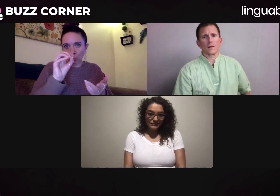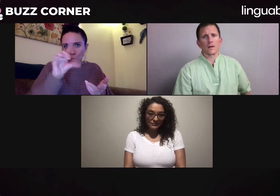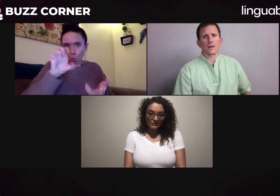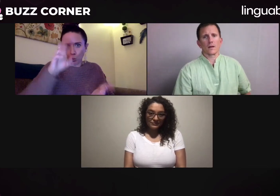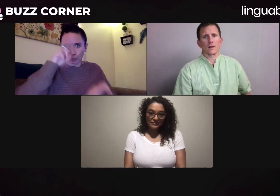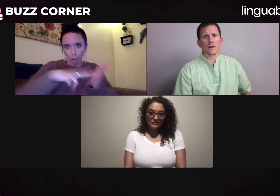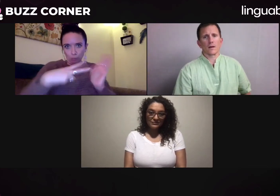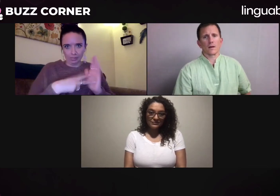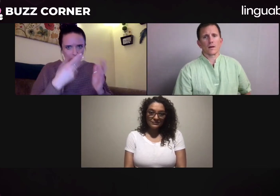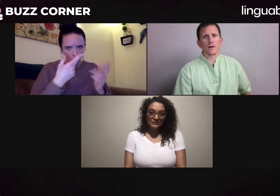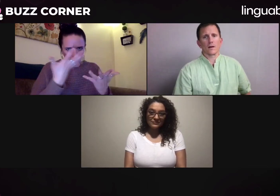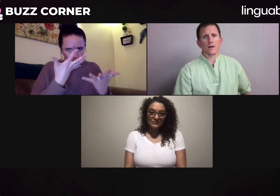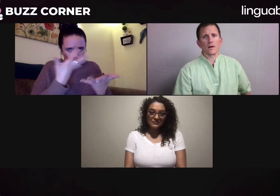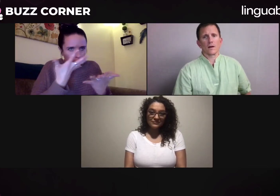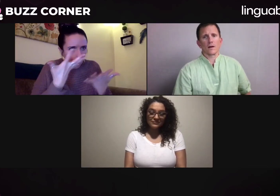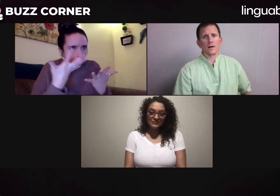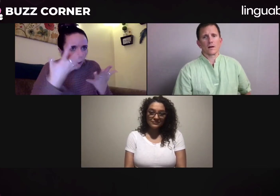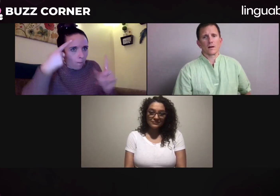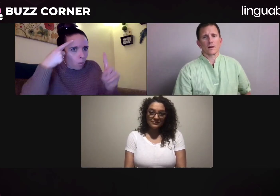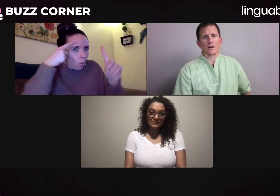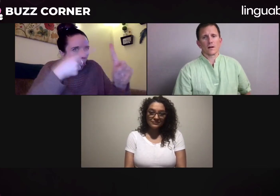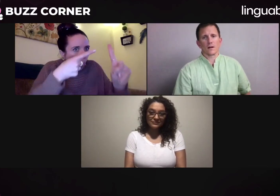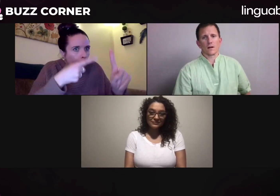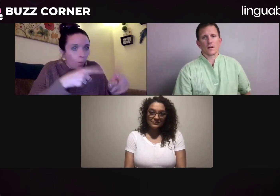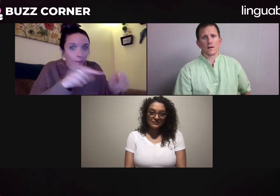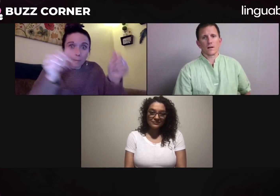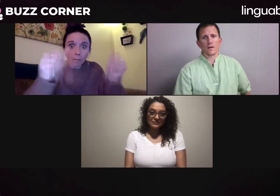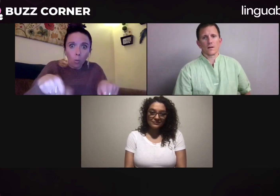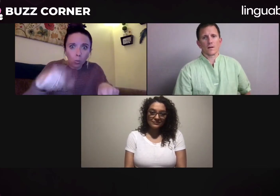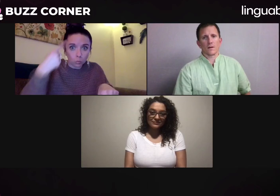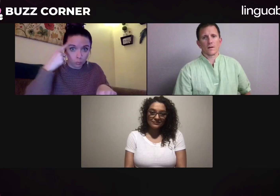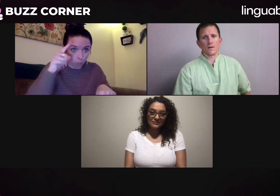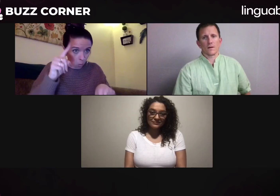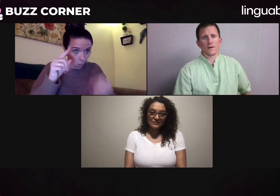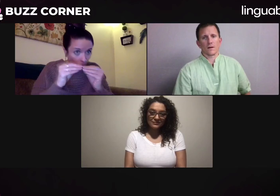And it's not really the interpreters’ control for that. But if the sole purpose of the post